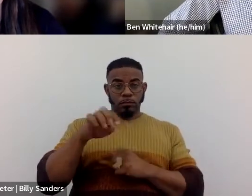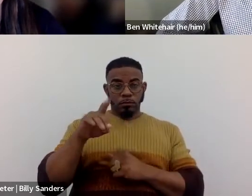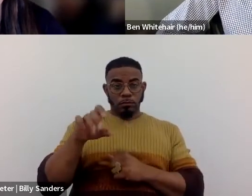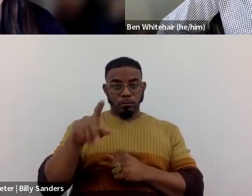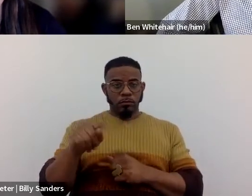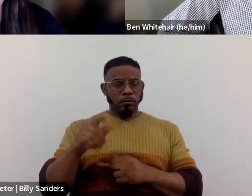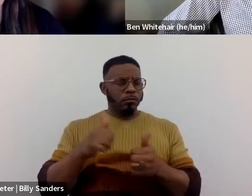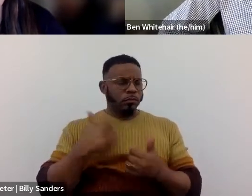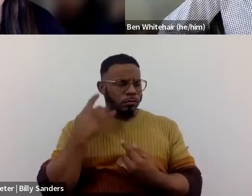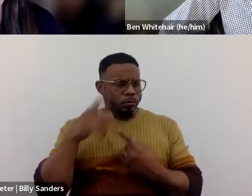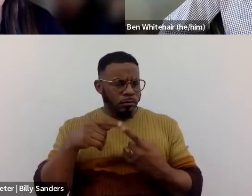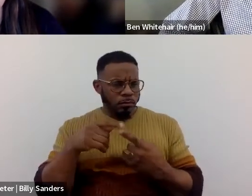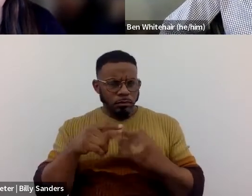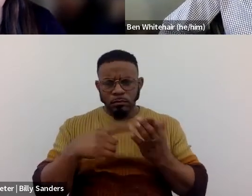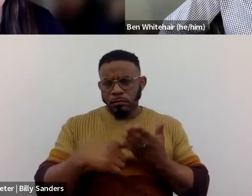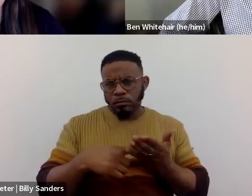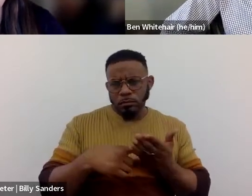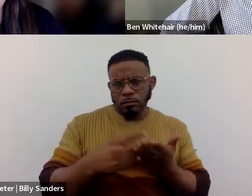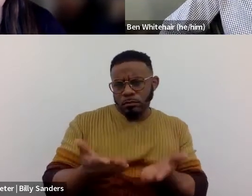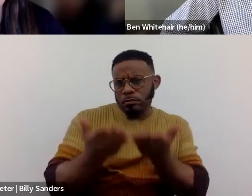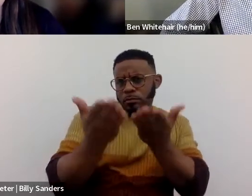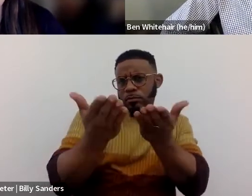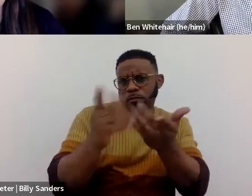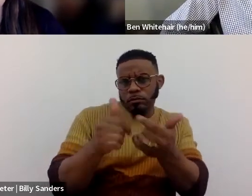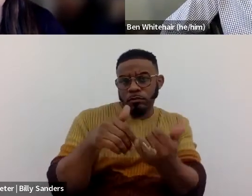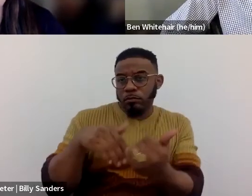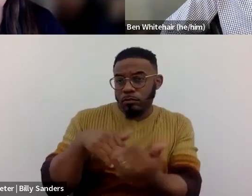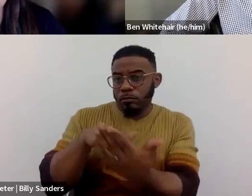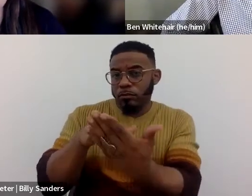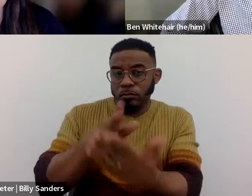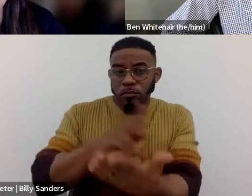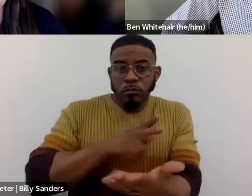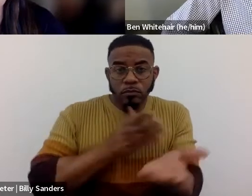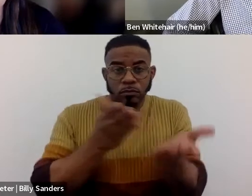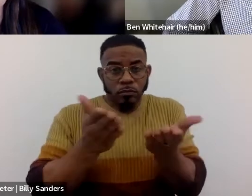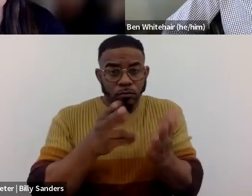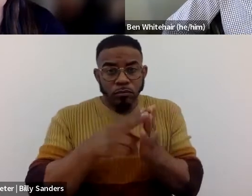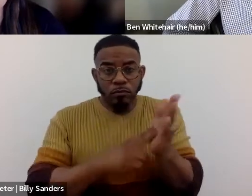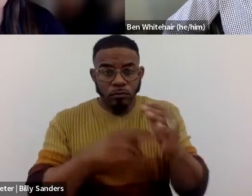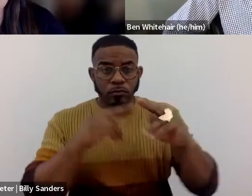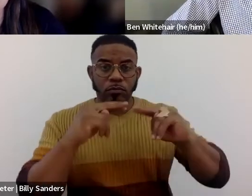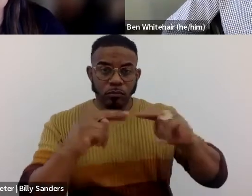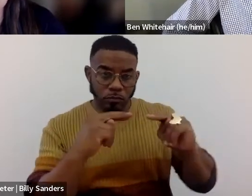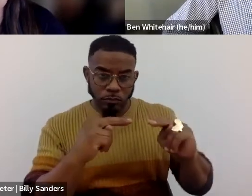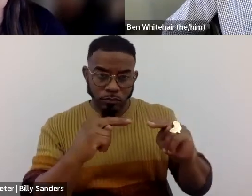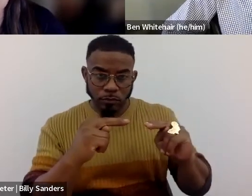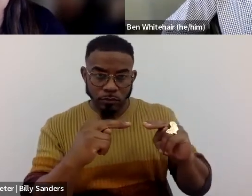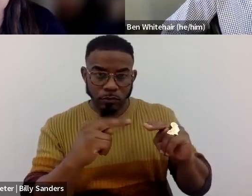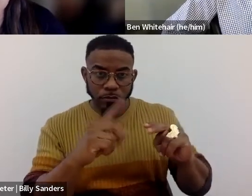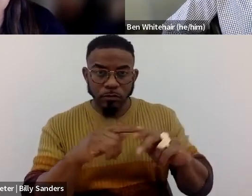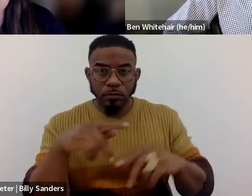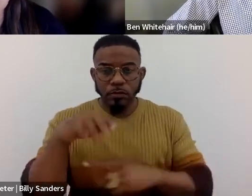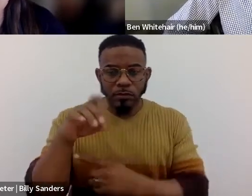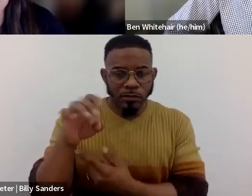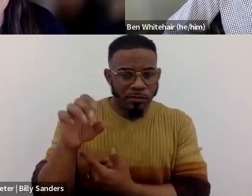What should I think about discussing and proposing when approaching personal service contract negotiations and the podcast?